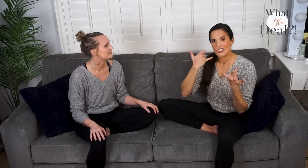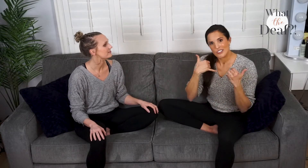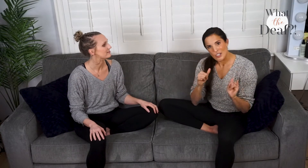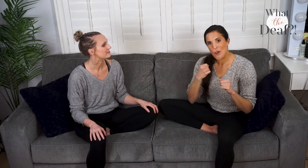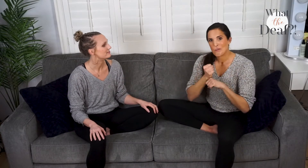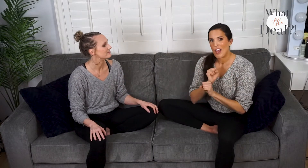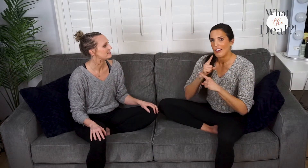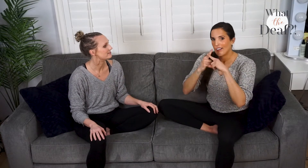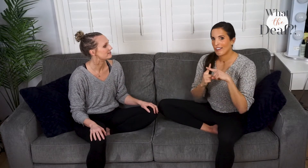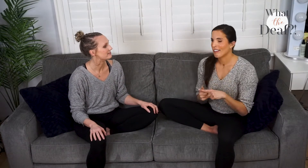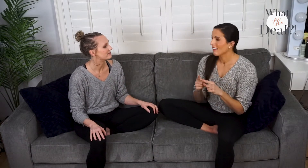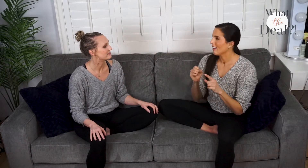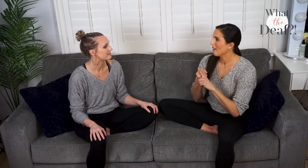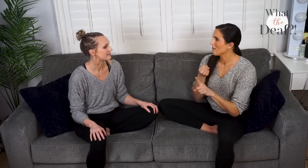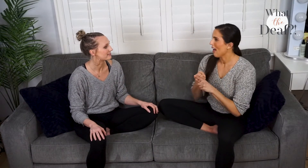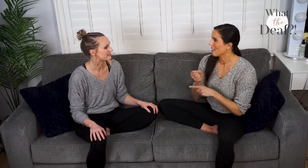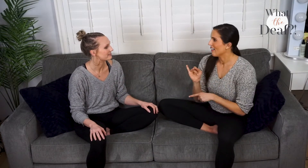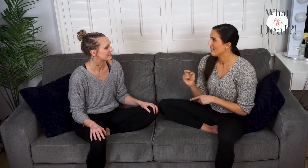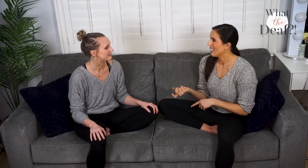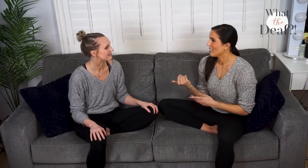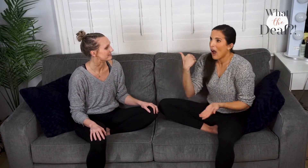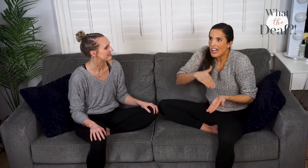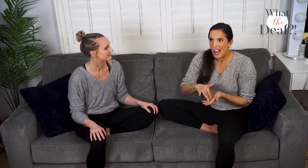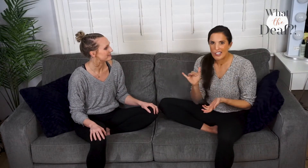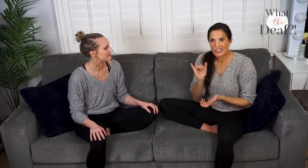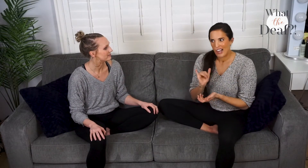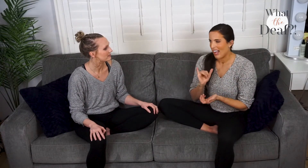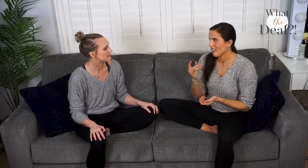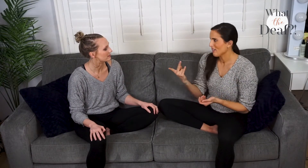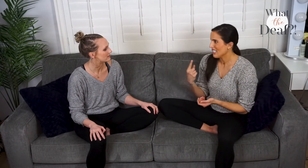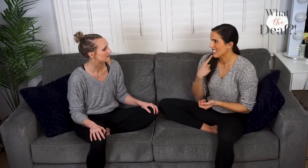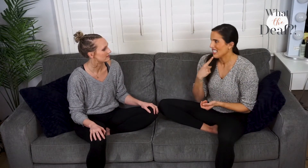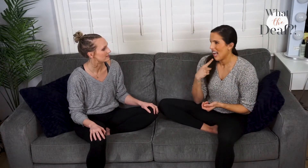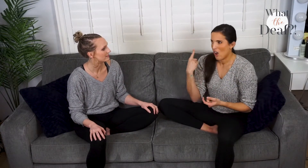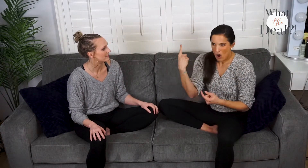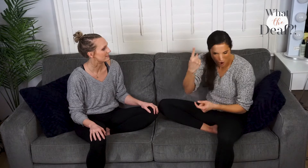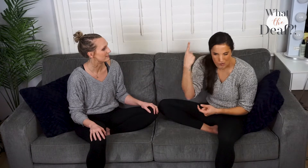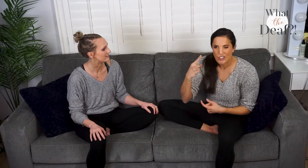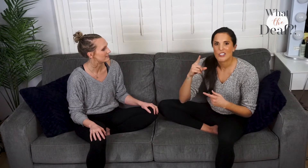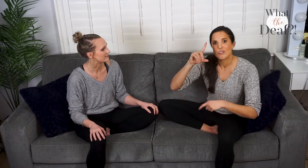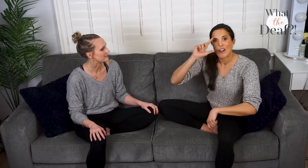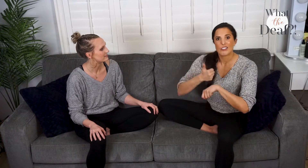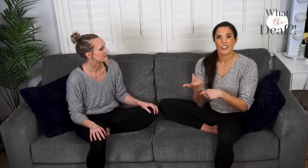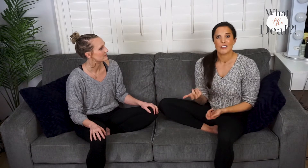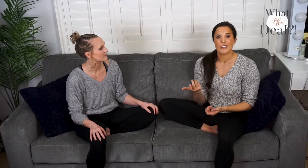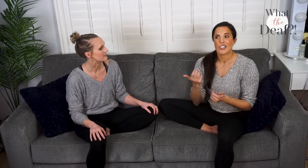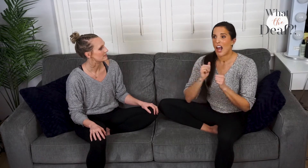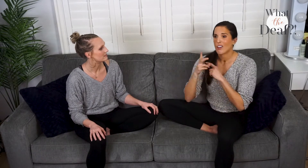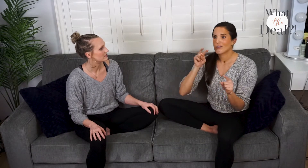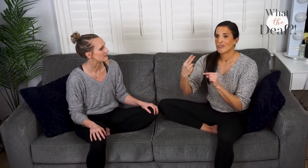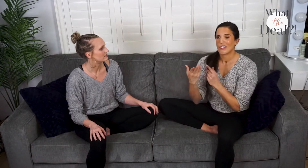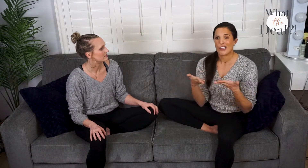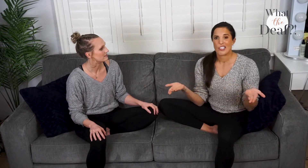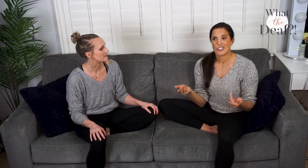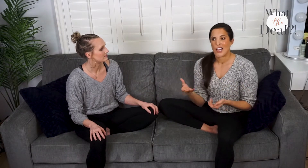we still were able to make a positive impact. It's all about mindset and how we perceive things.